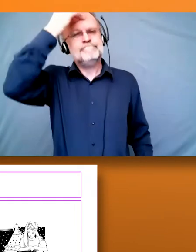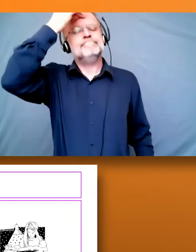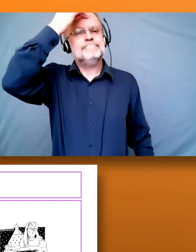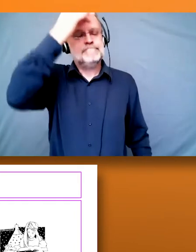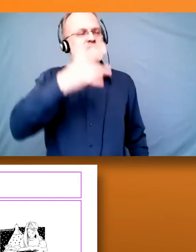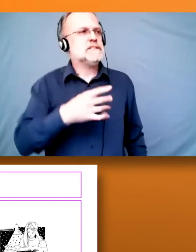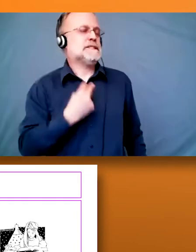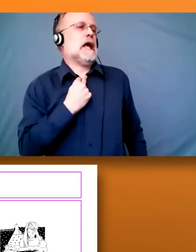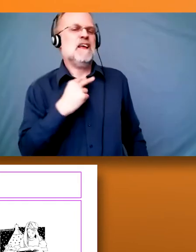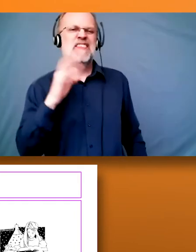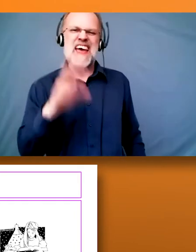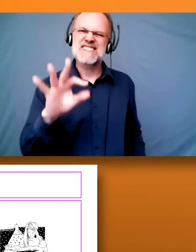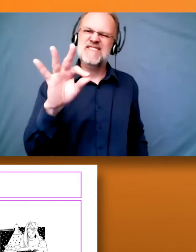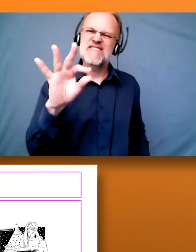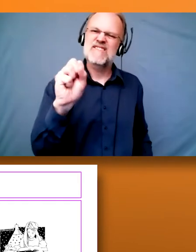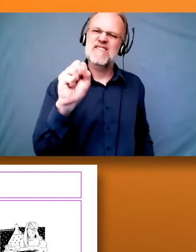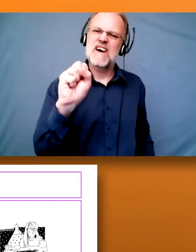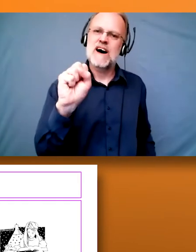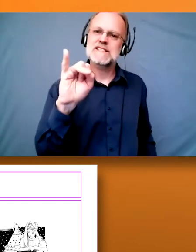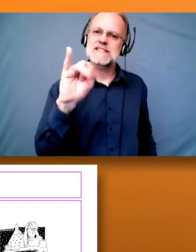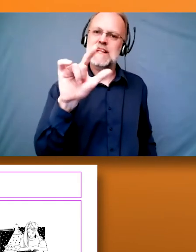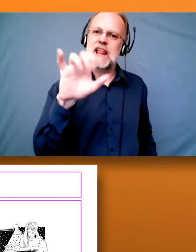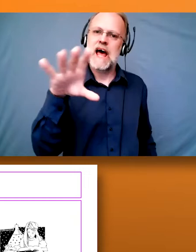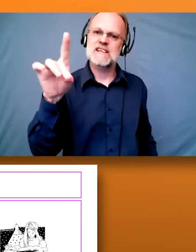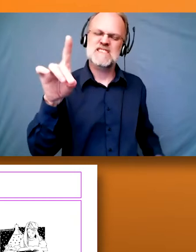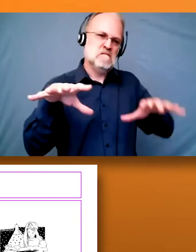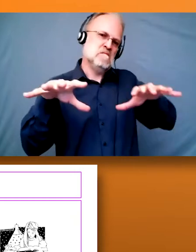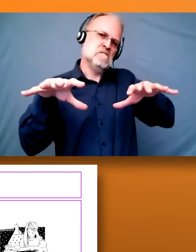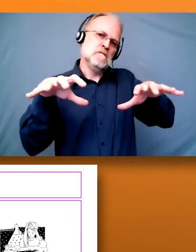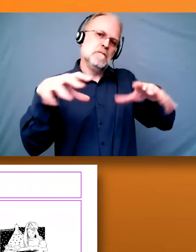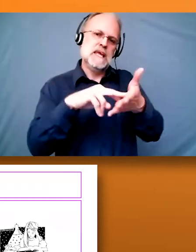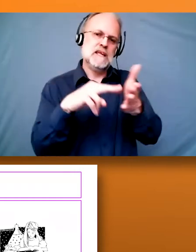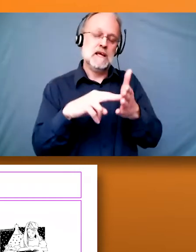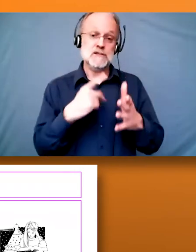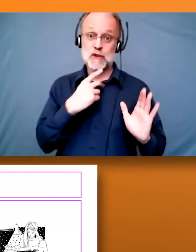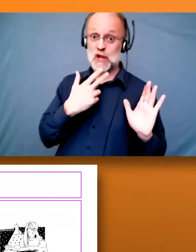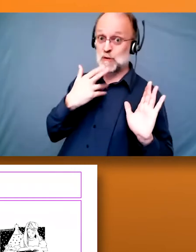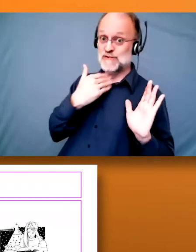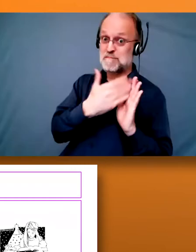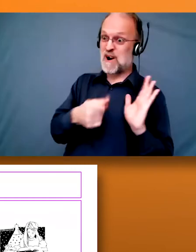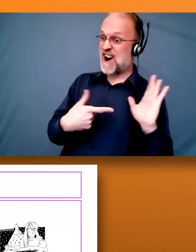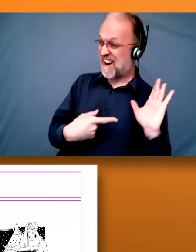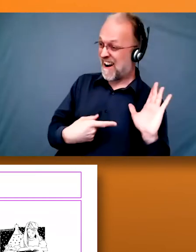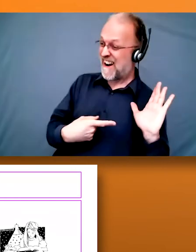That's this concept of fossilized vocabulary. So we don't want to teach them the cutesy part meaning.